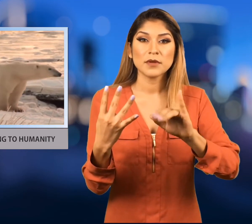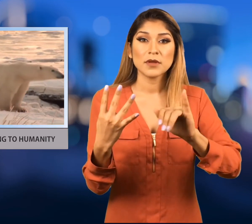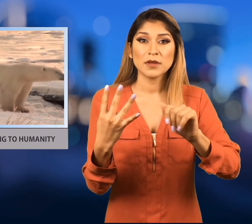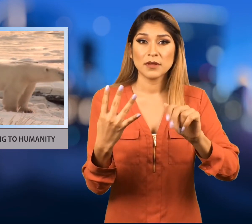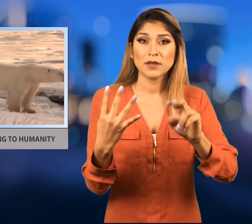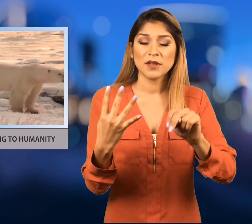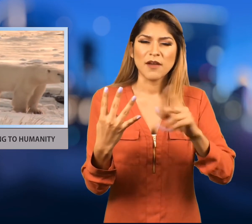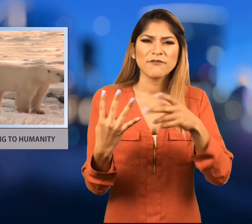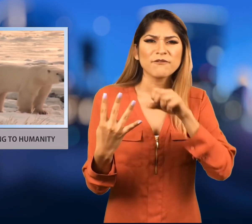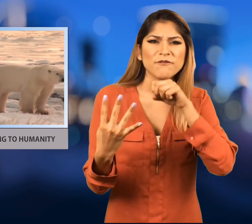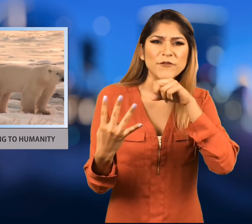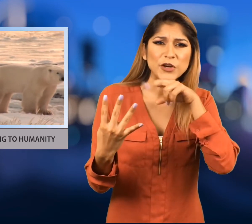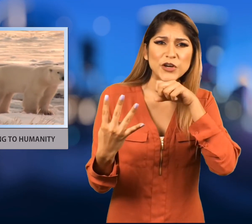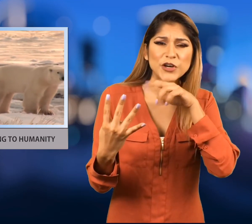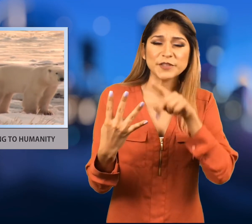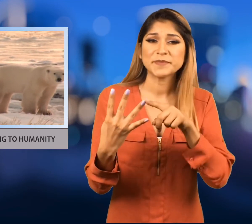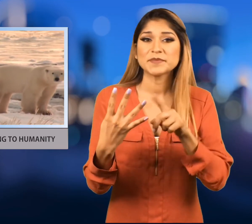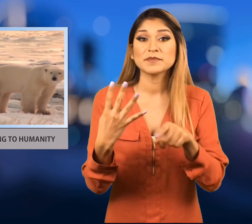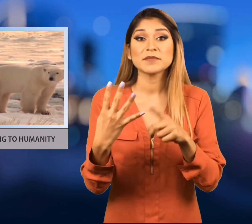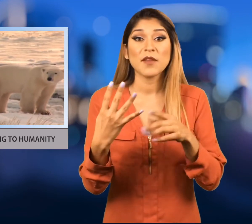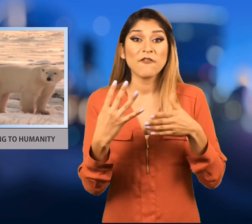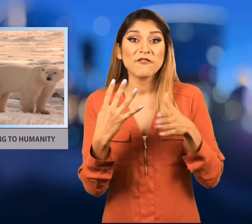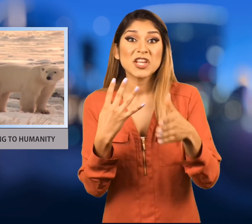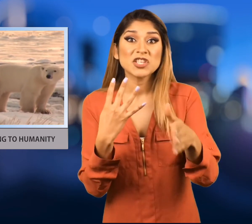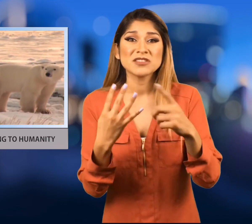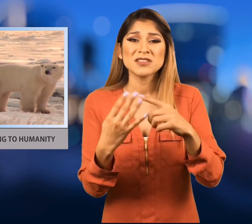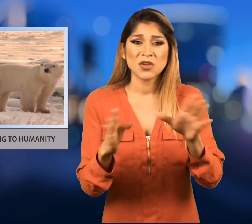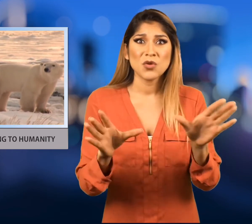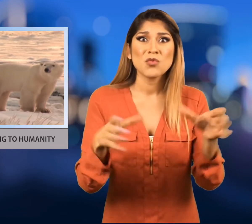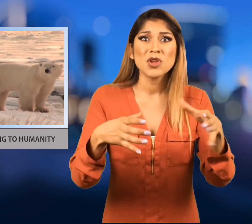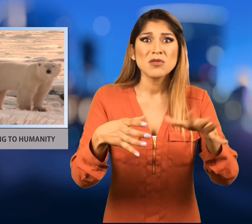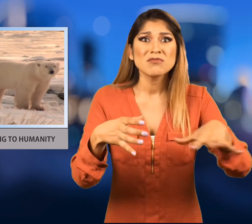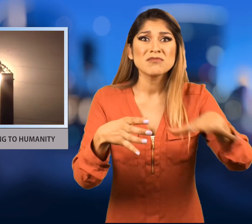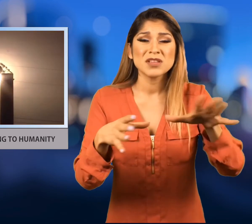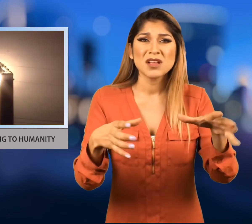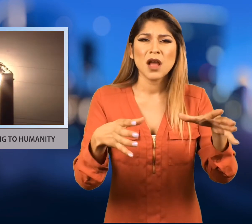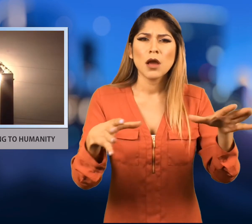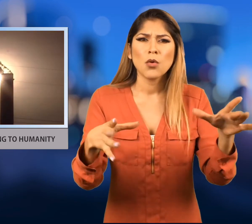and fish population declined